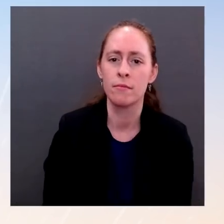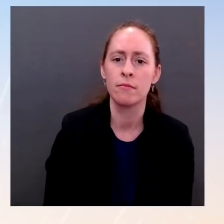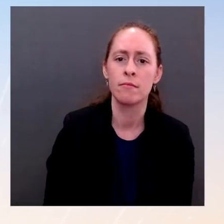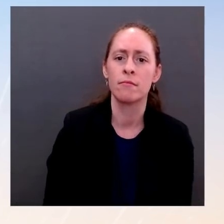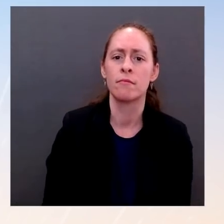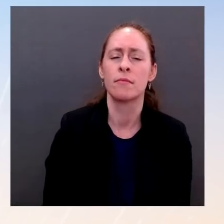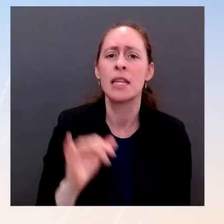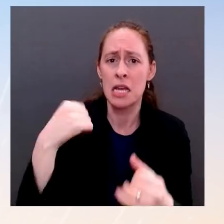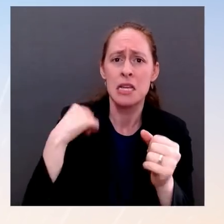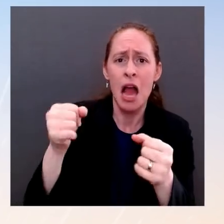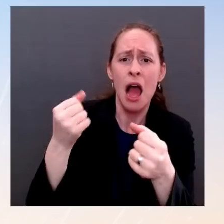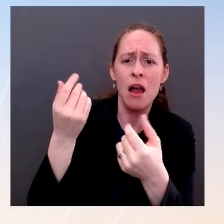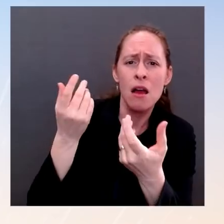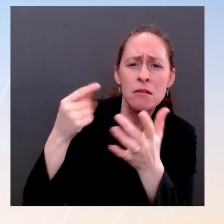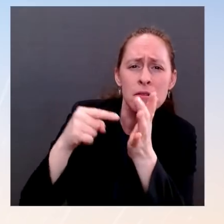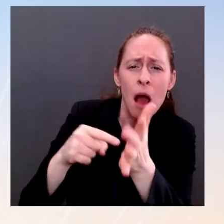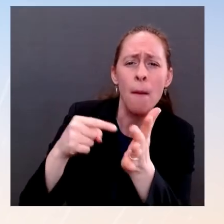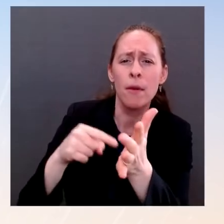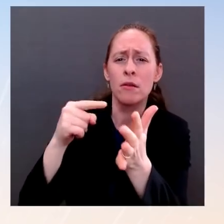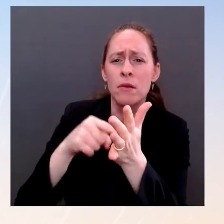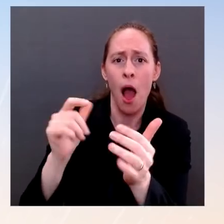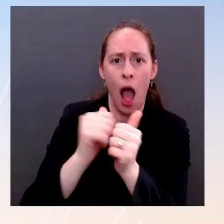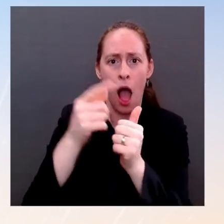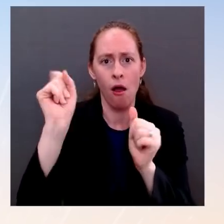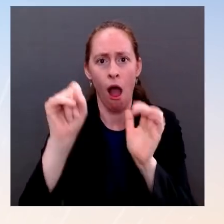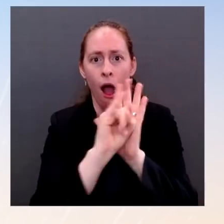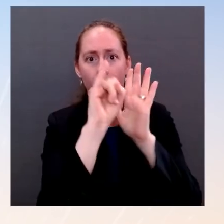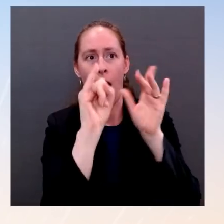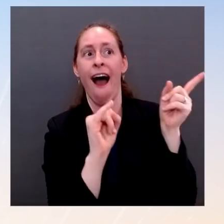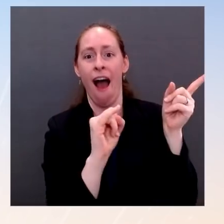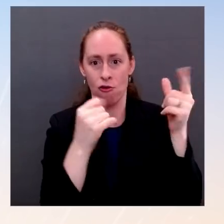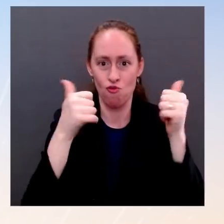against Ukrainian electricity systems during prior crises in Ukraine.